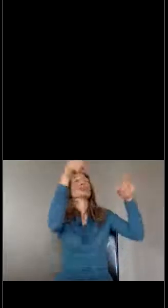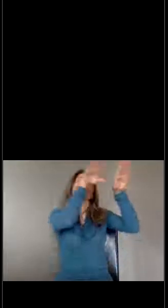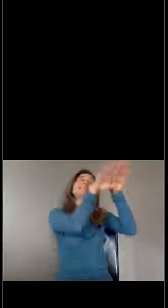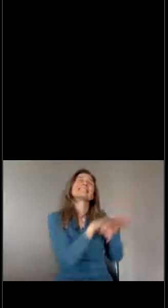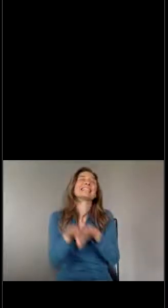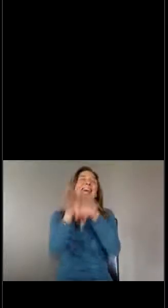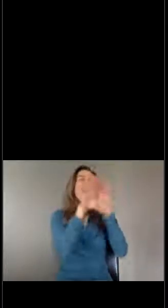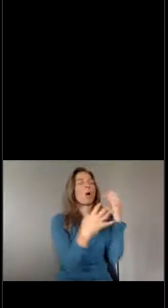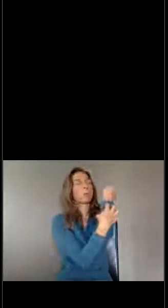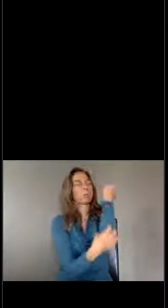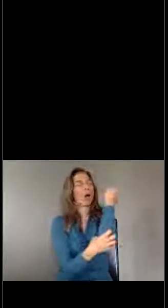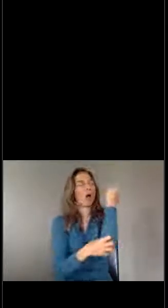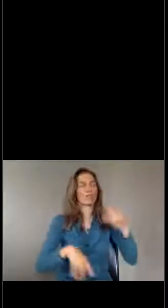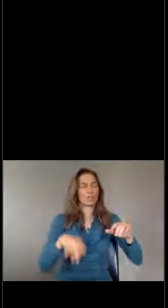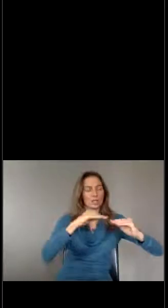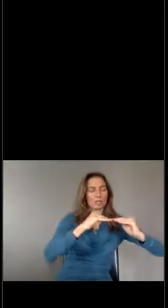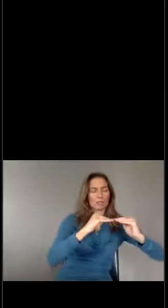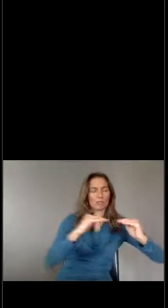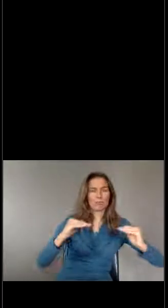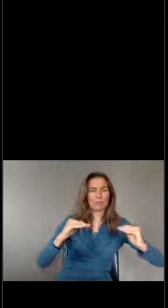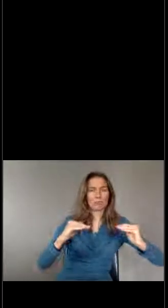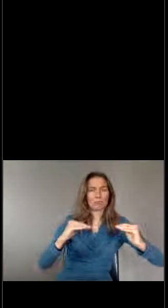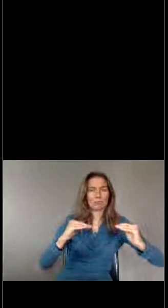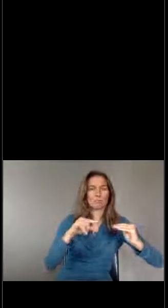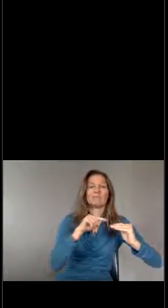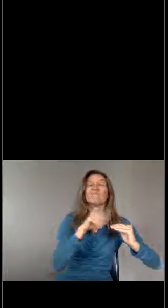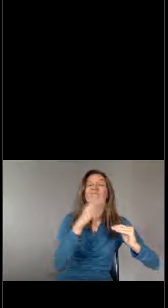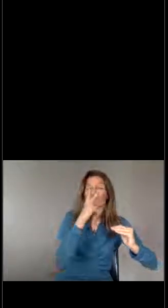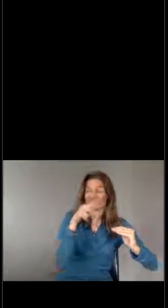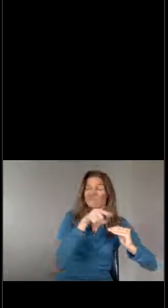with members with disabilities were living below the poverty line.